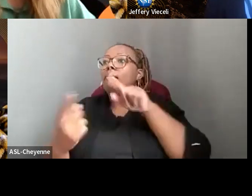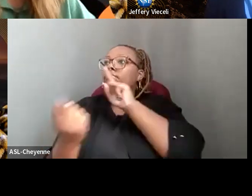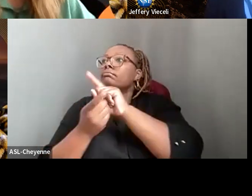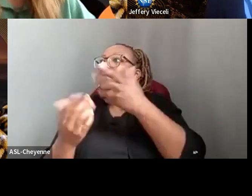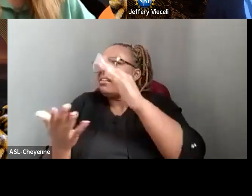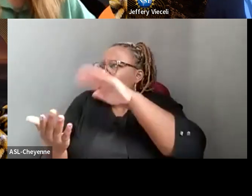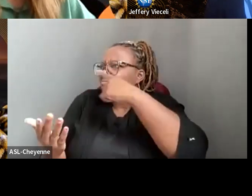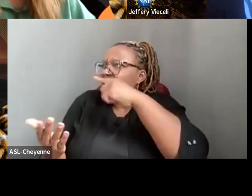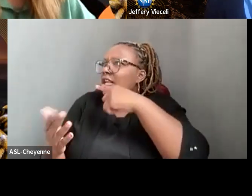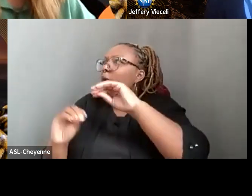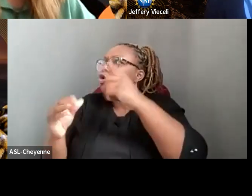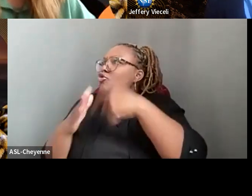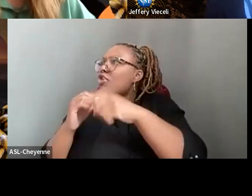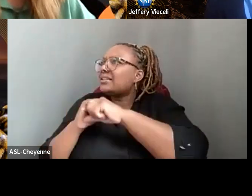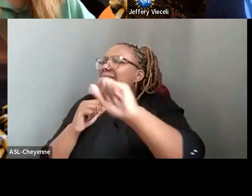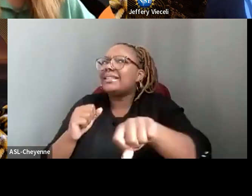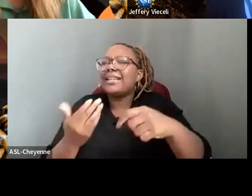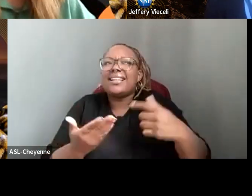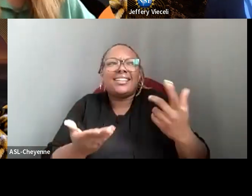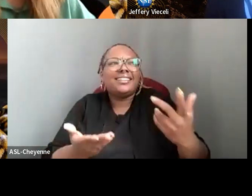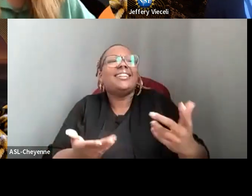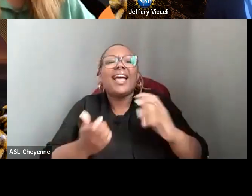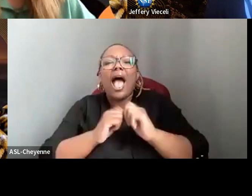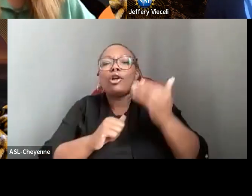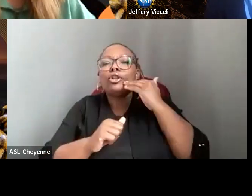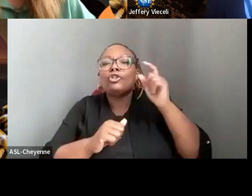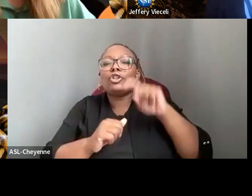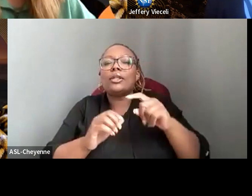And it's sort of like well, how do you know that you need an additional 12 months